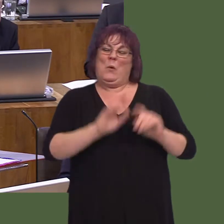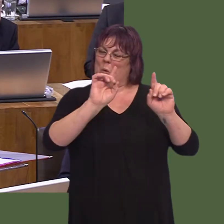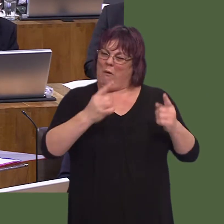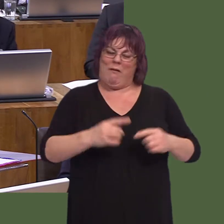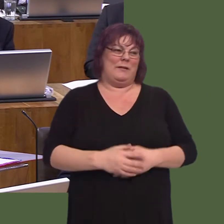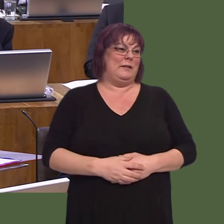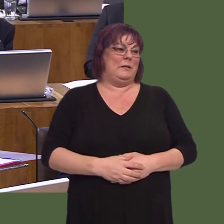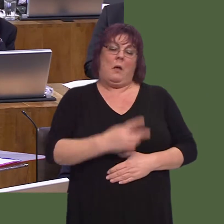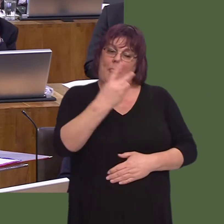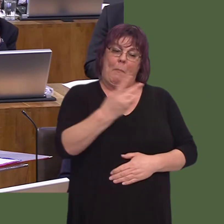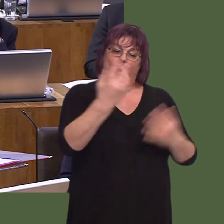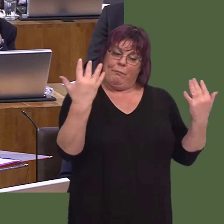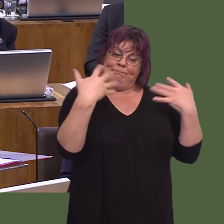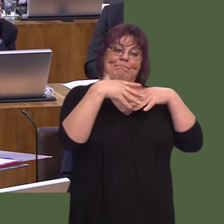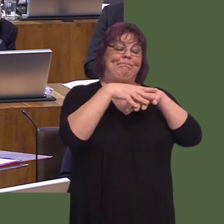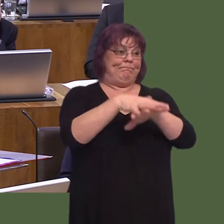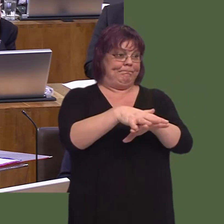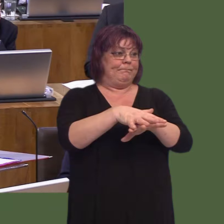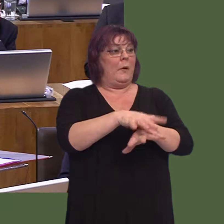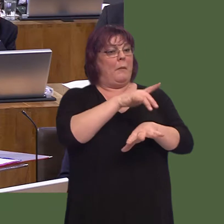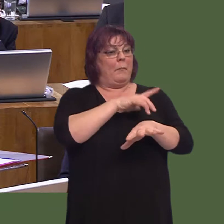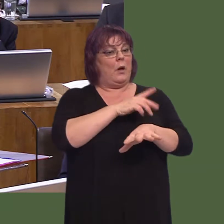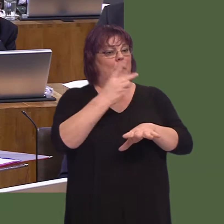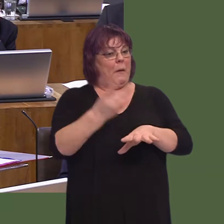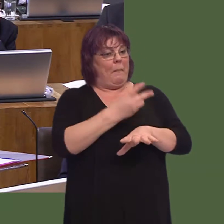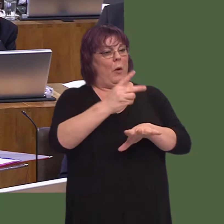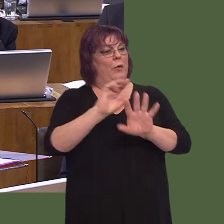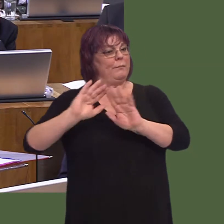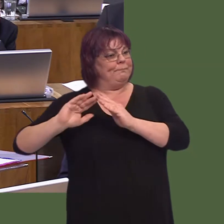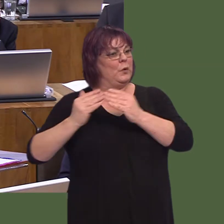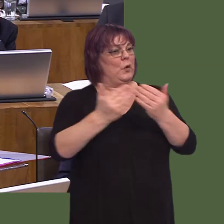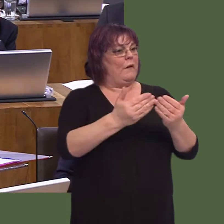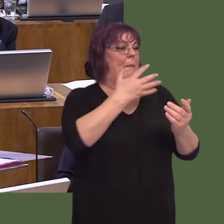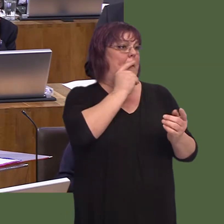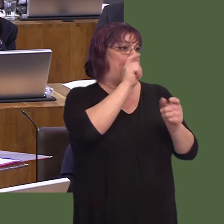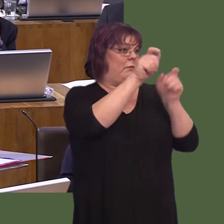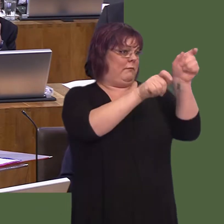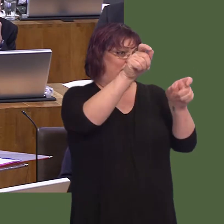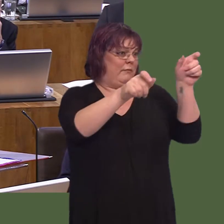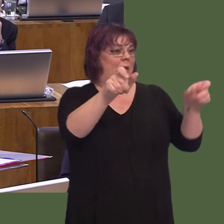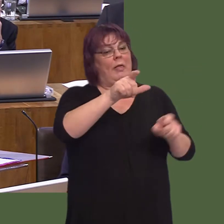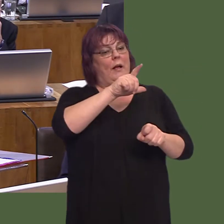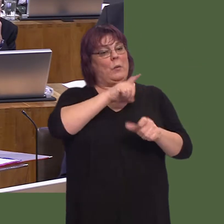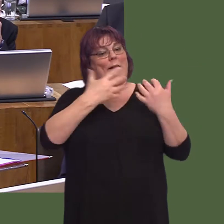The two are integrated, the two are the same, they're integrated in terms of the service they seek to deliver to people and we have put money into that through the integrated